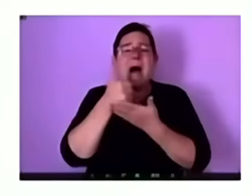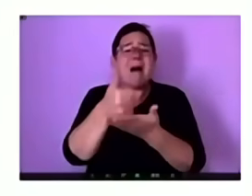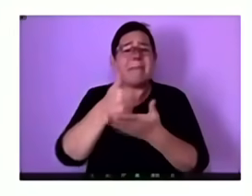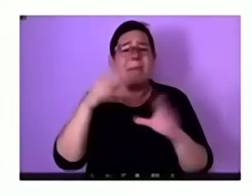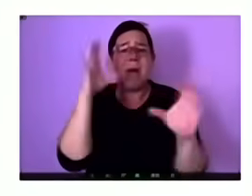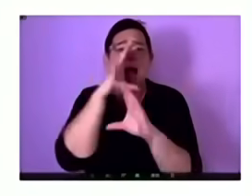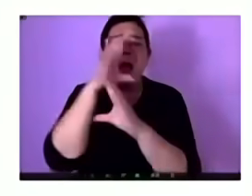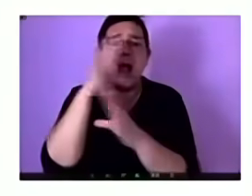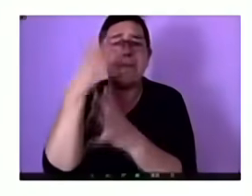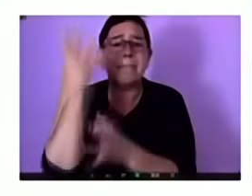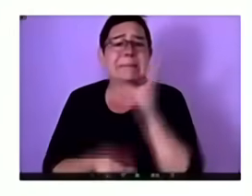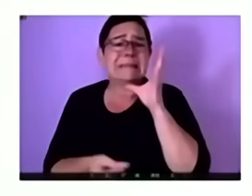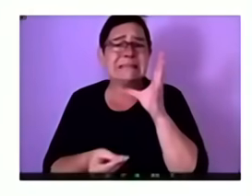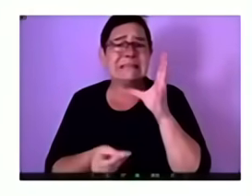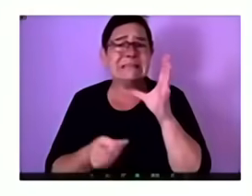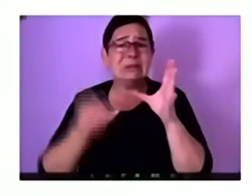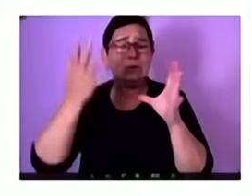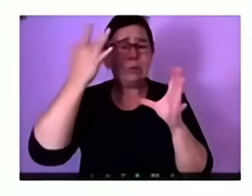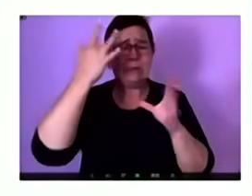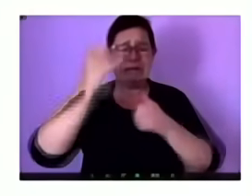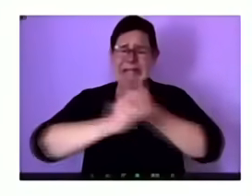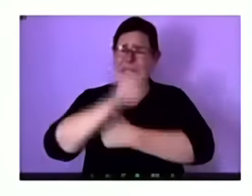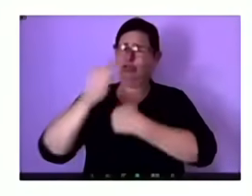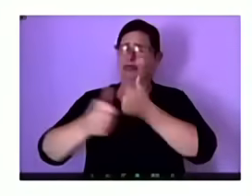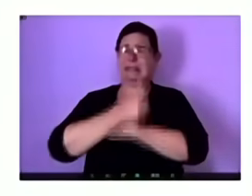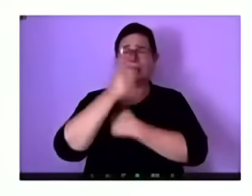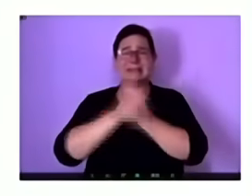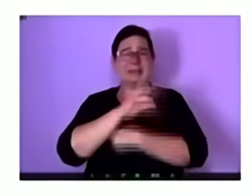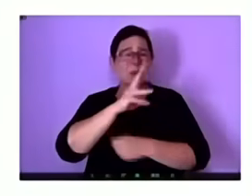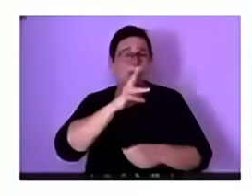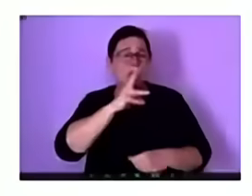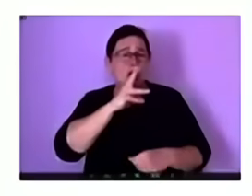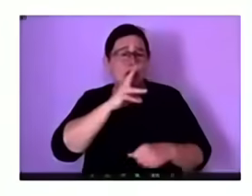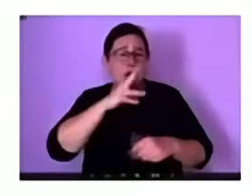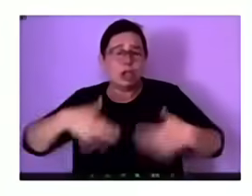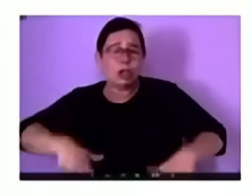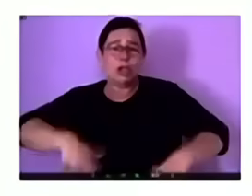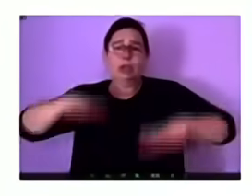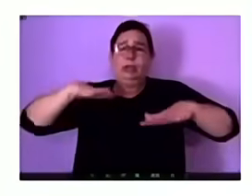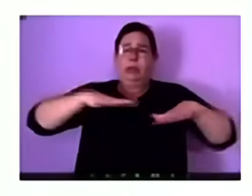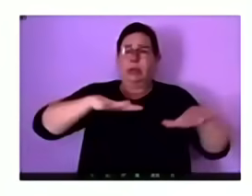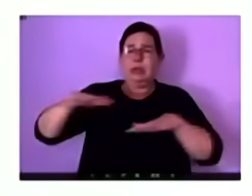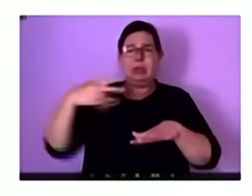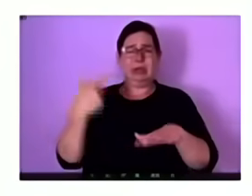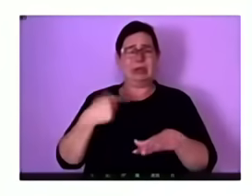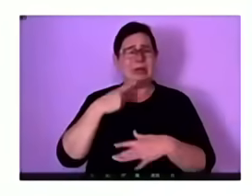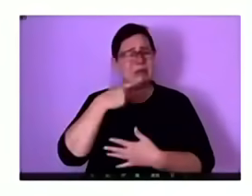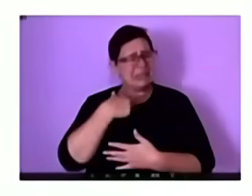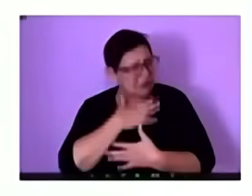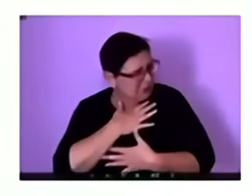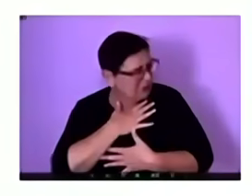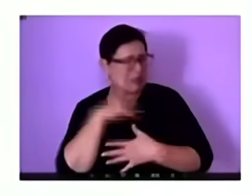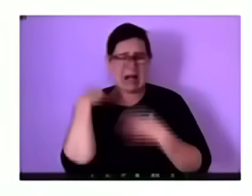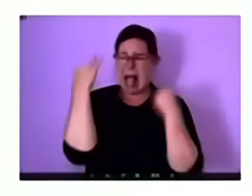I WANT THEM TO KNOW THAT EVERYTHING THAT CAN BE DONE IS BEING DONE.